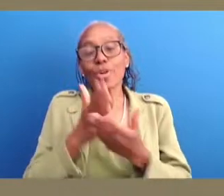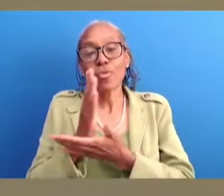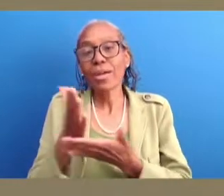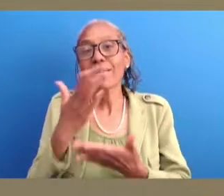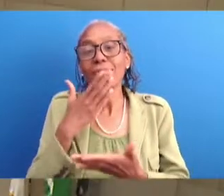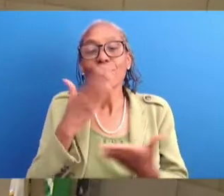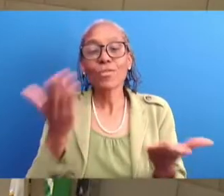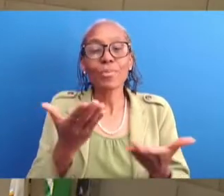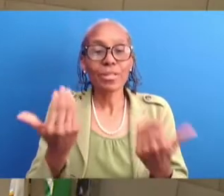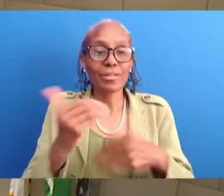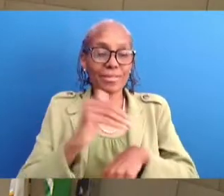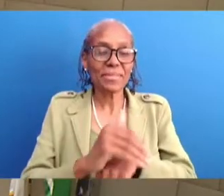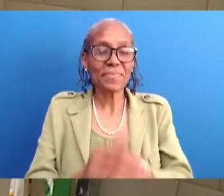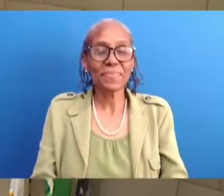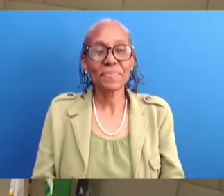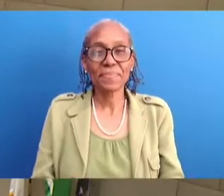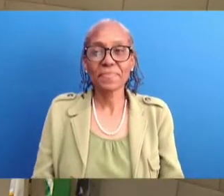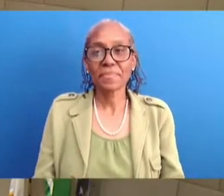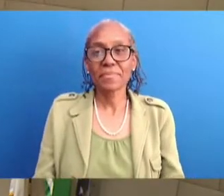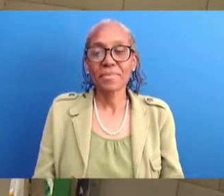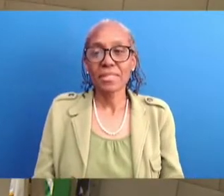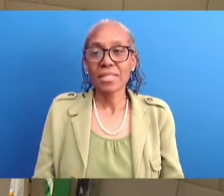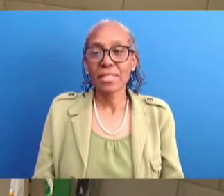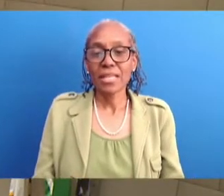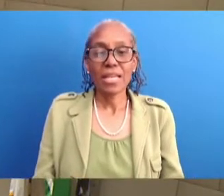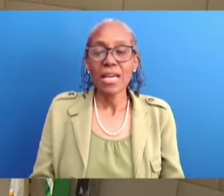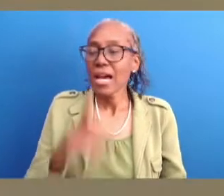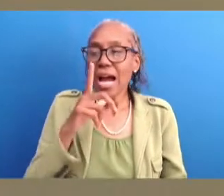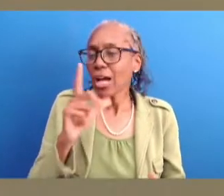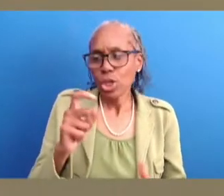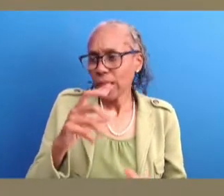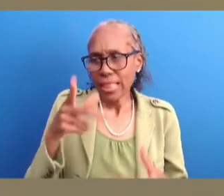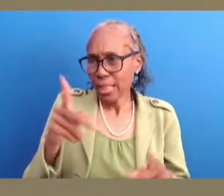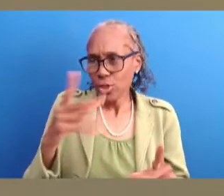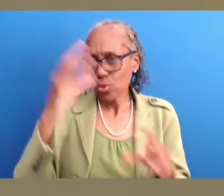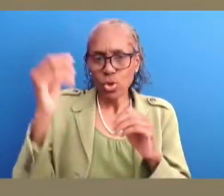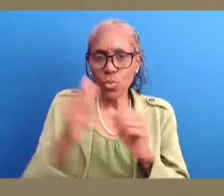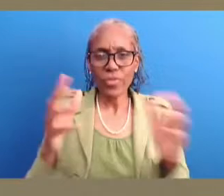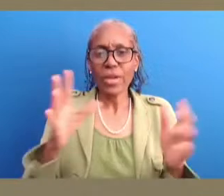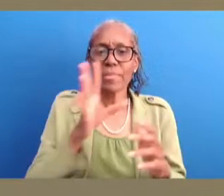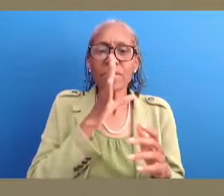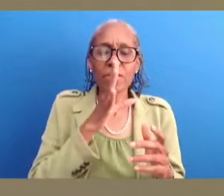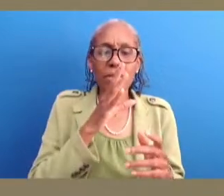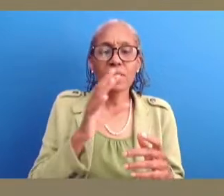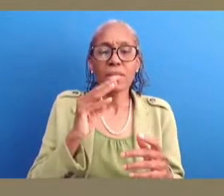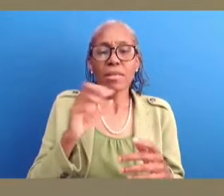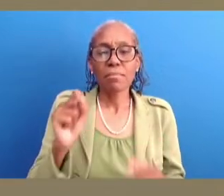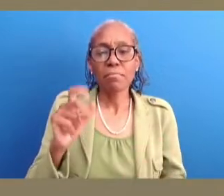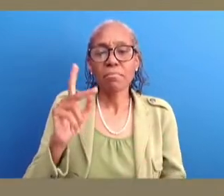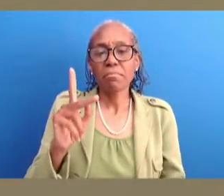GET OVER THAT LITTLE BIT, WE'LL BE ALL RIGHT. BUT THANK YOU FOR BEING HERE